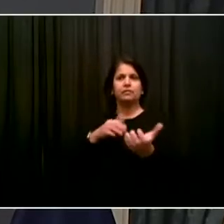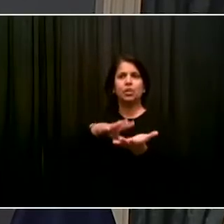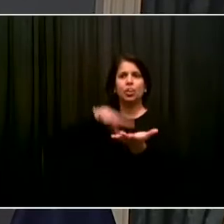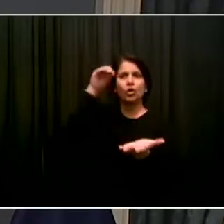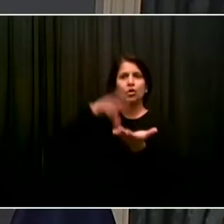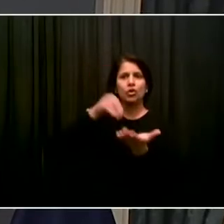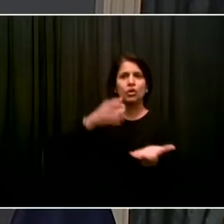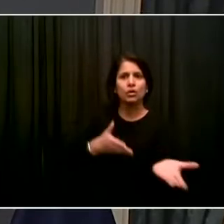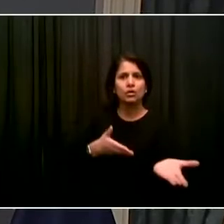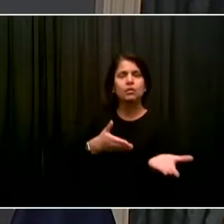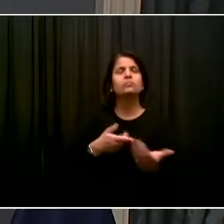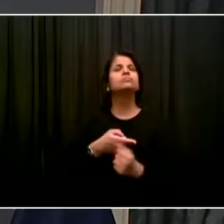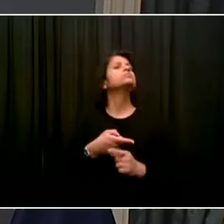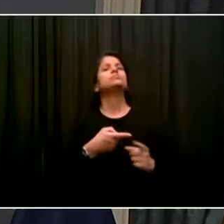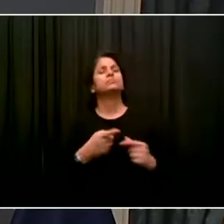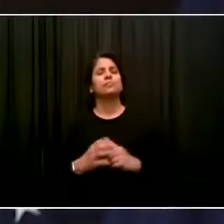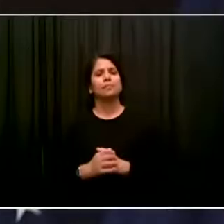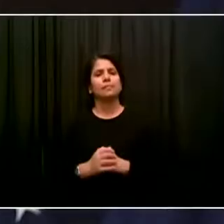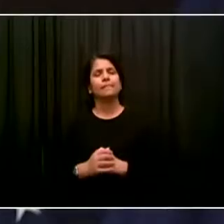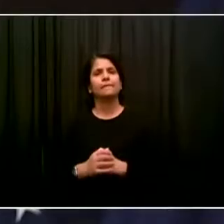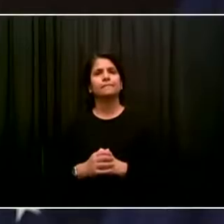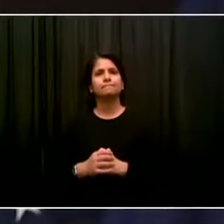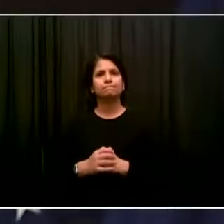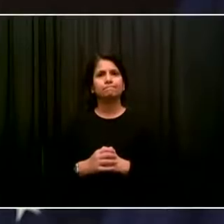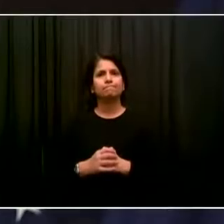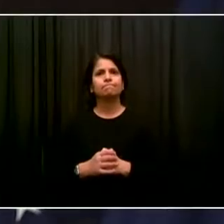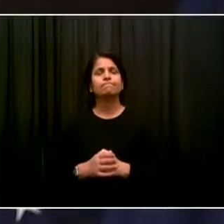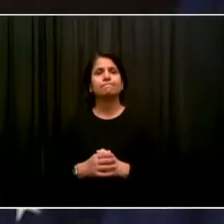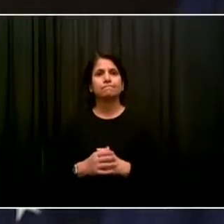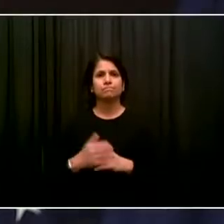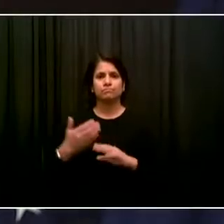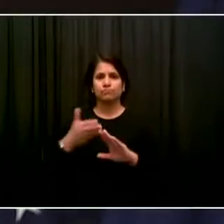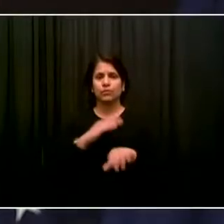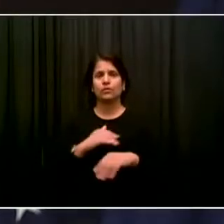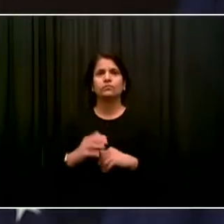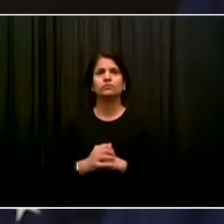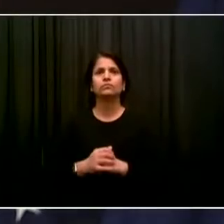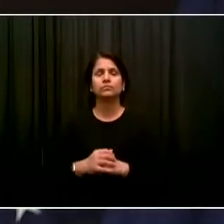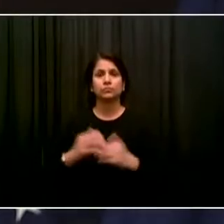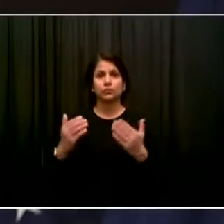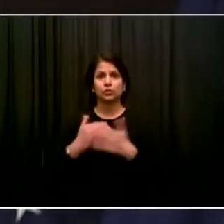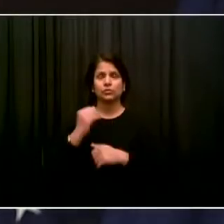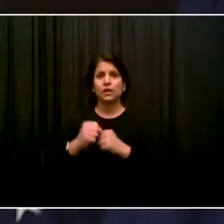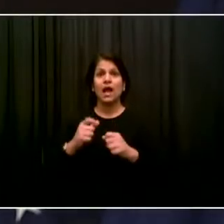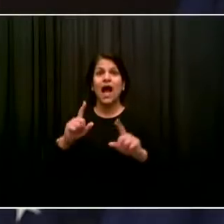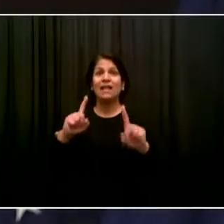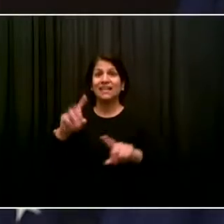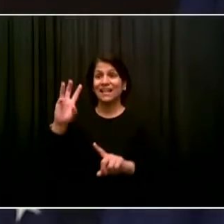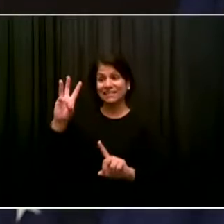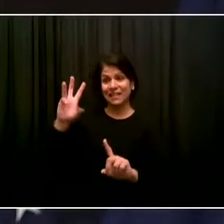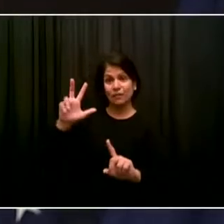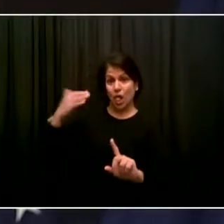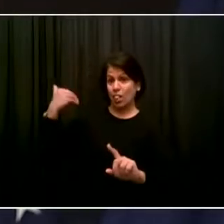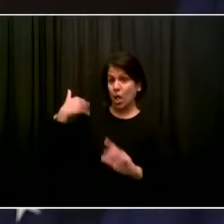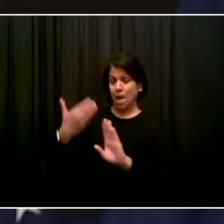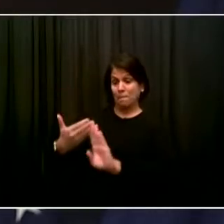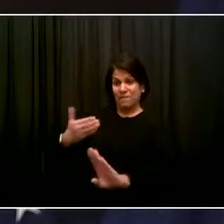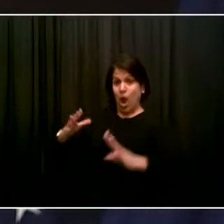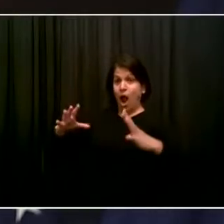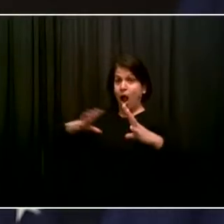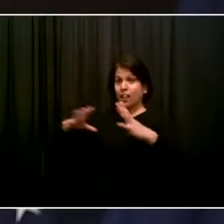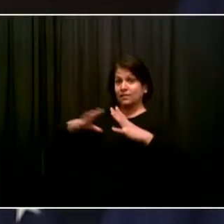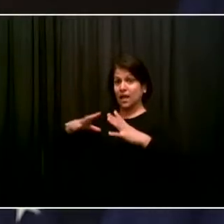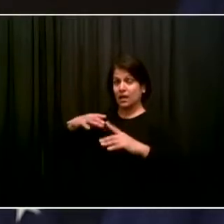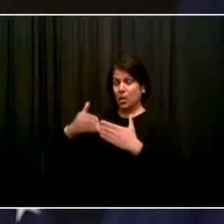KIDS NOT SHOWING UP?